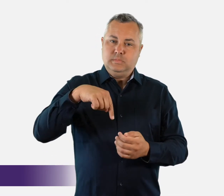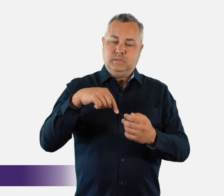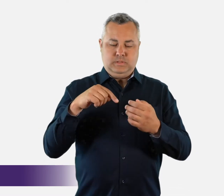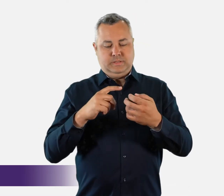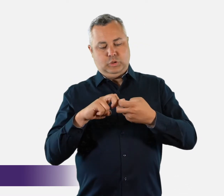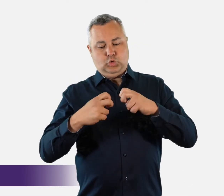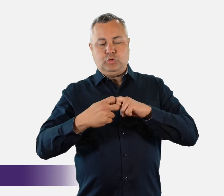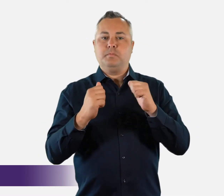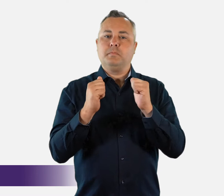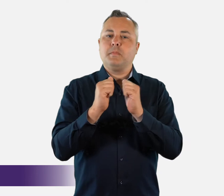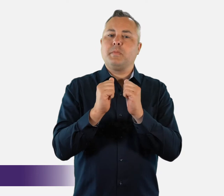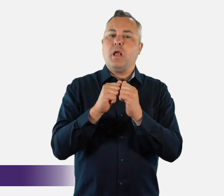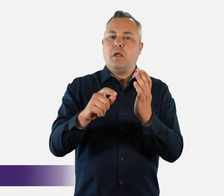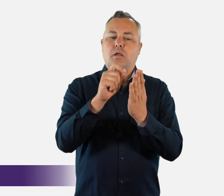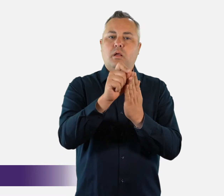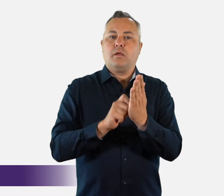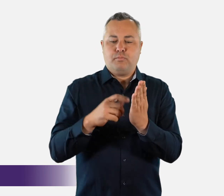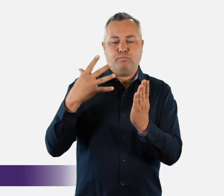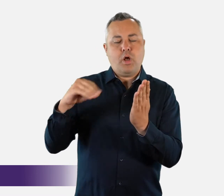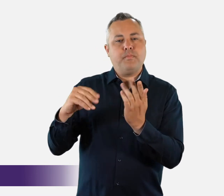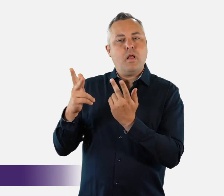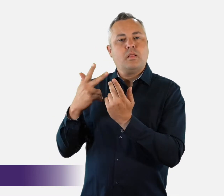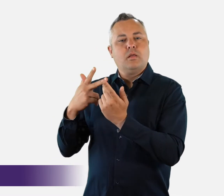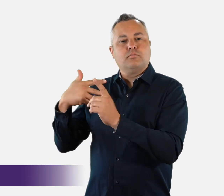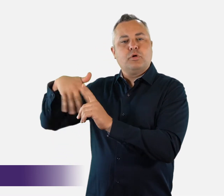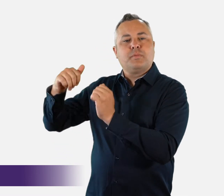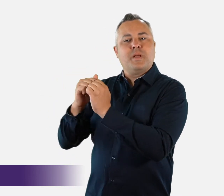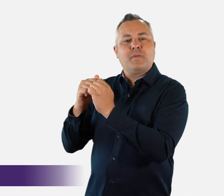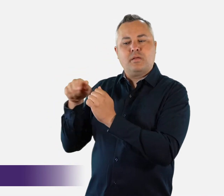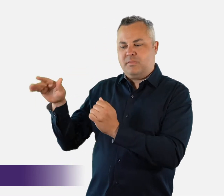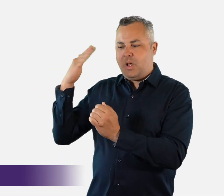This issues paper has been adapted from a background paper that was prepared -